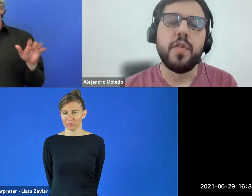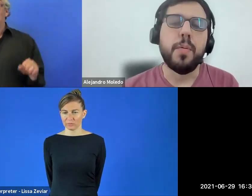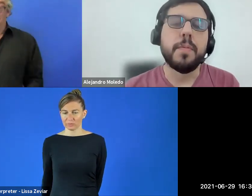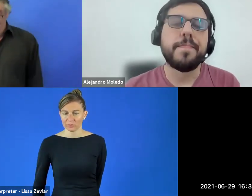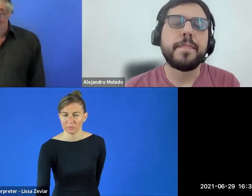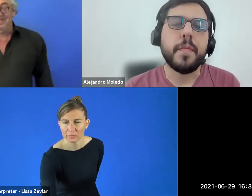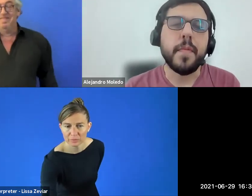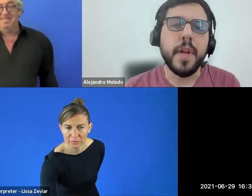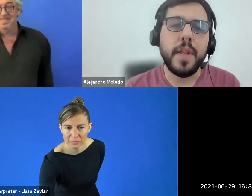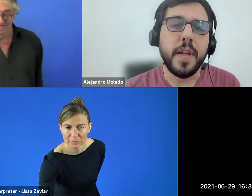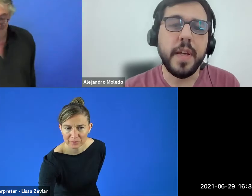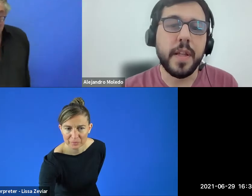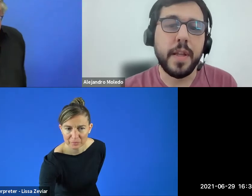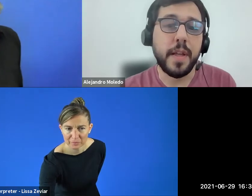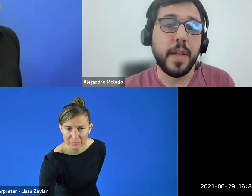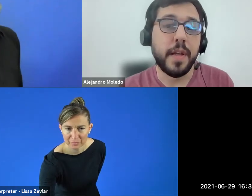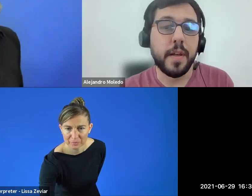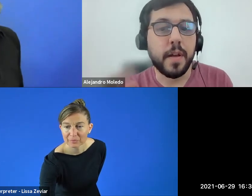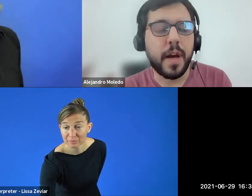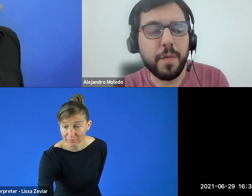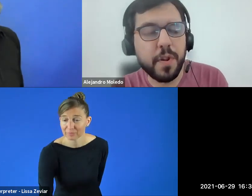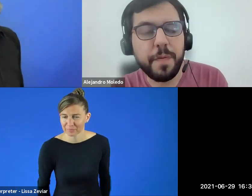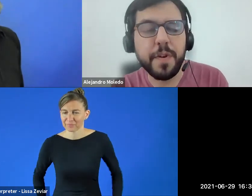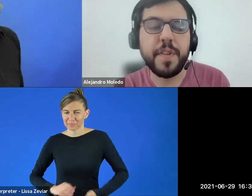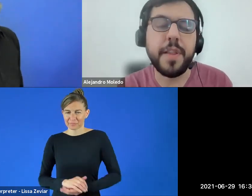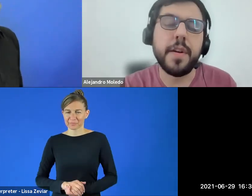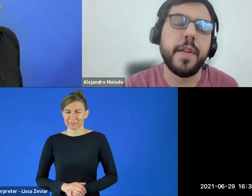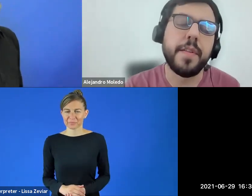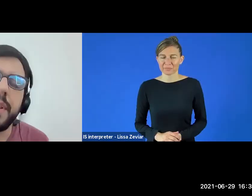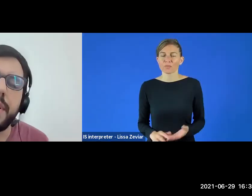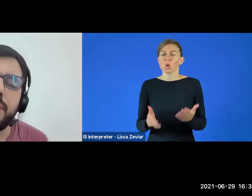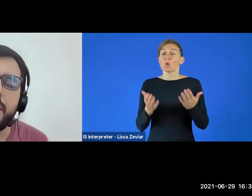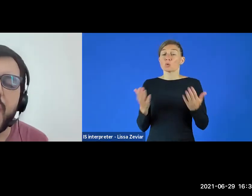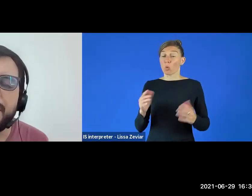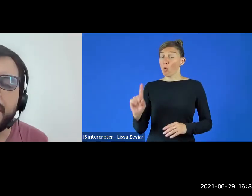So, as for the first standard, the standard on ICT,